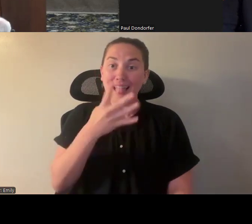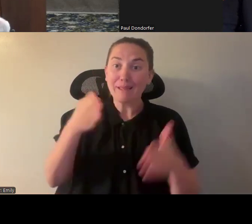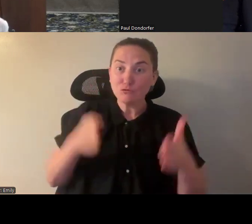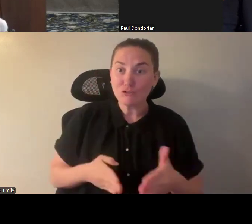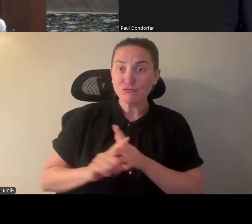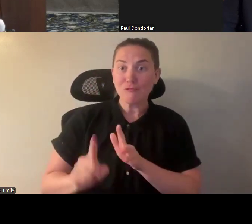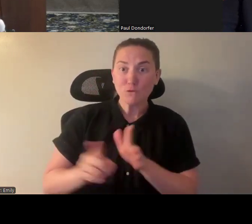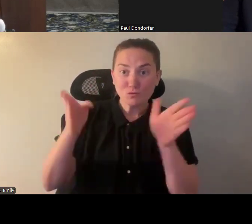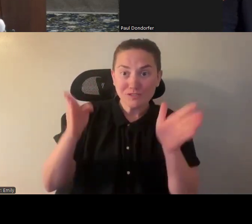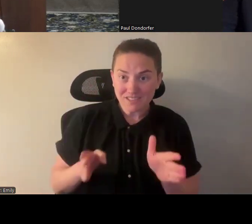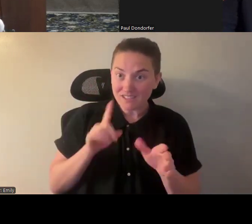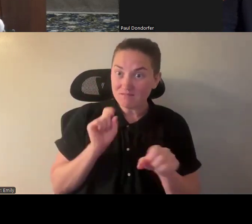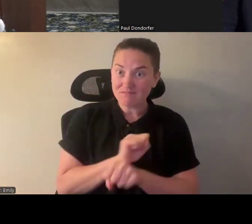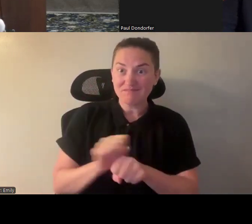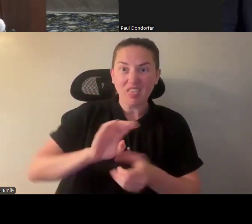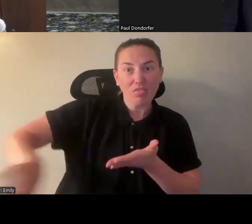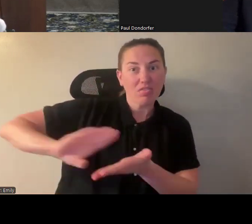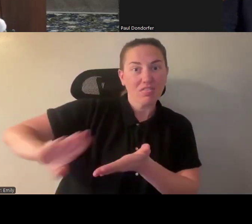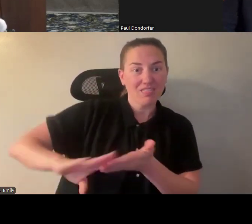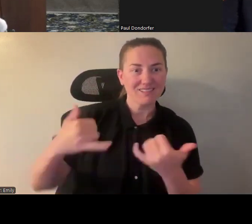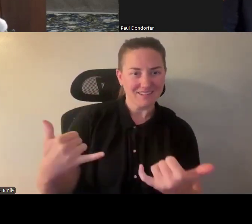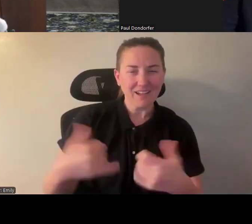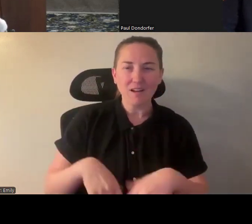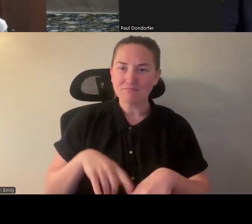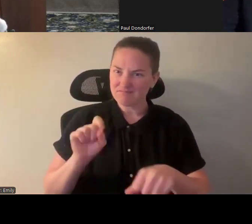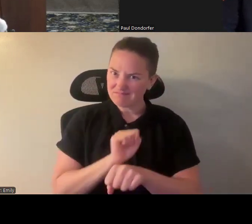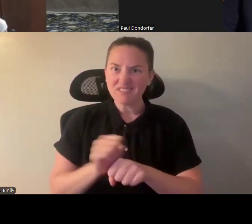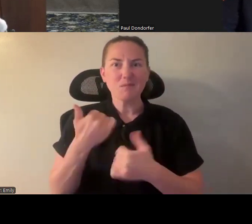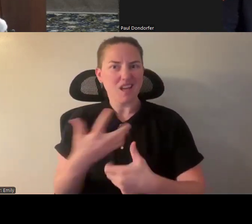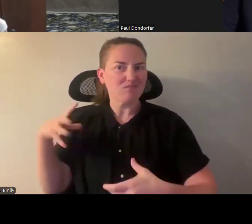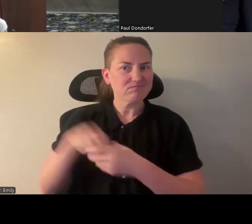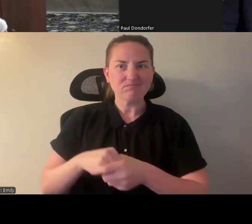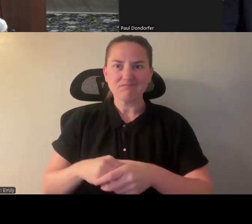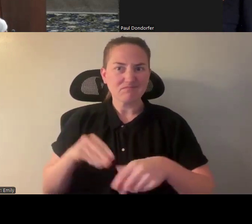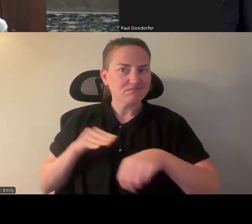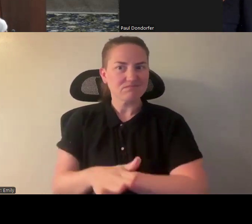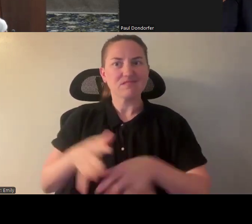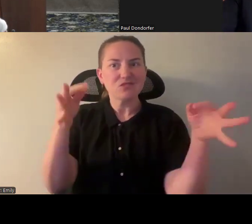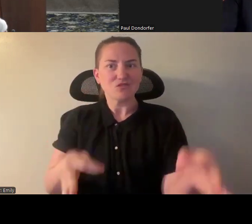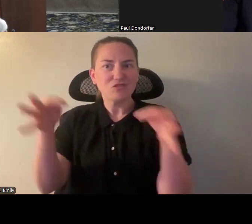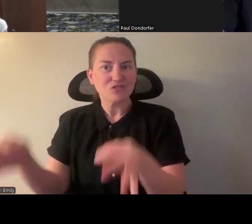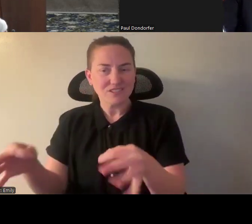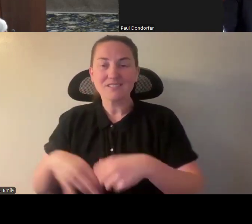on the sidelines They are all in the table shaping decisions about education housing